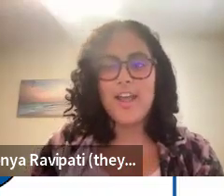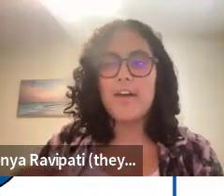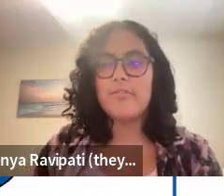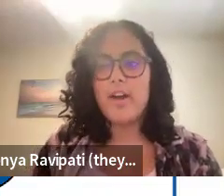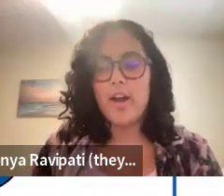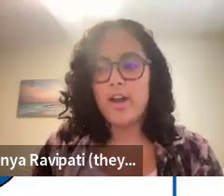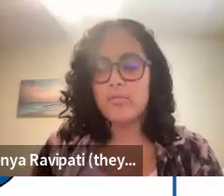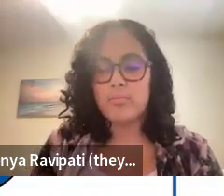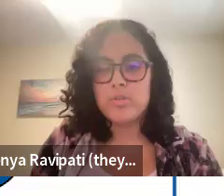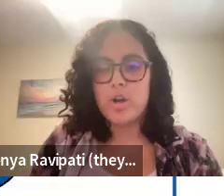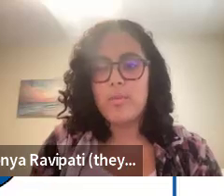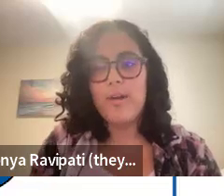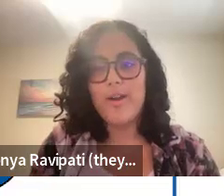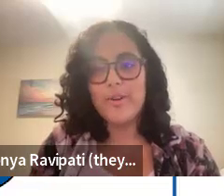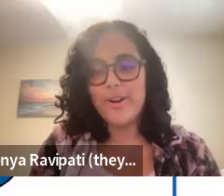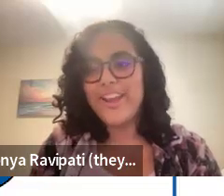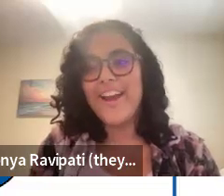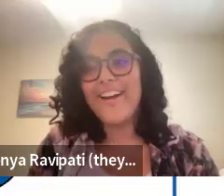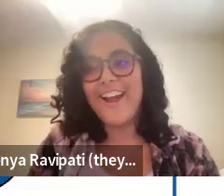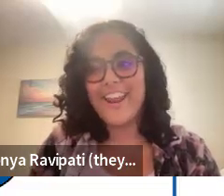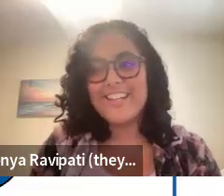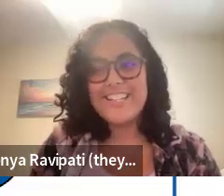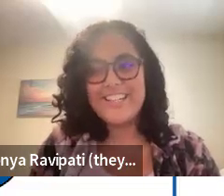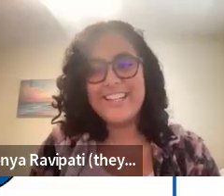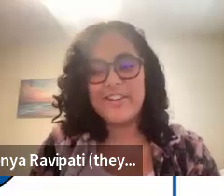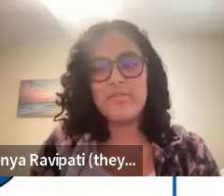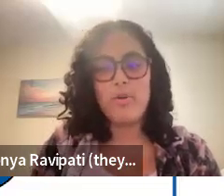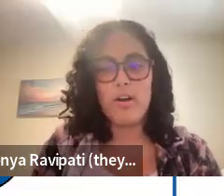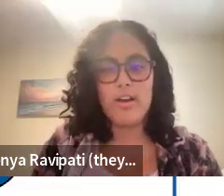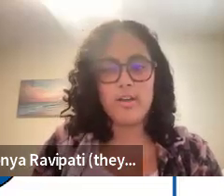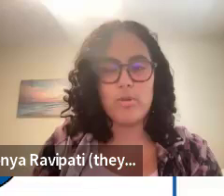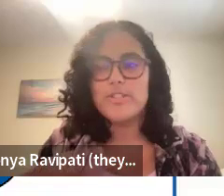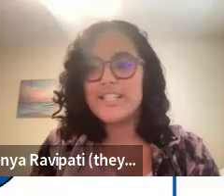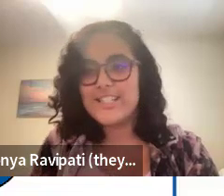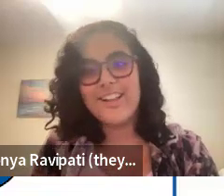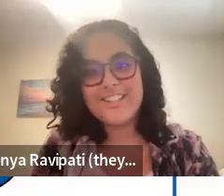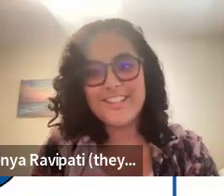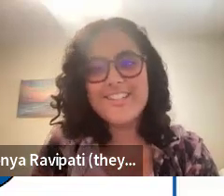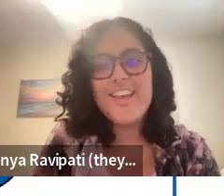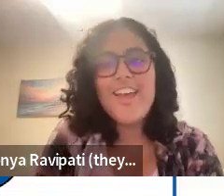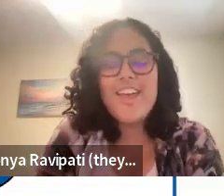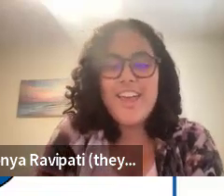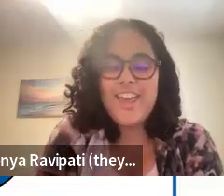I have dark brown curly hair and tan skin. And rose-tinted glasses.